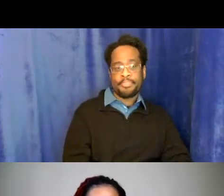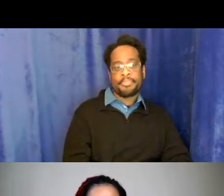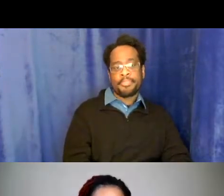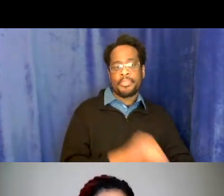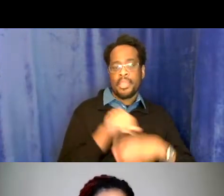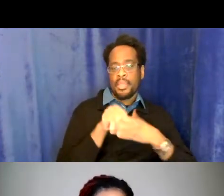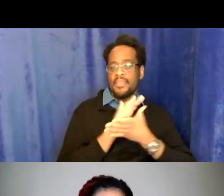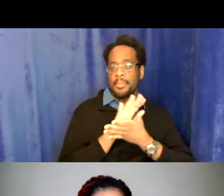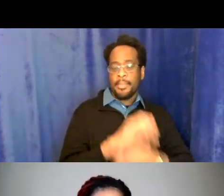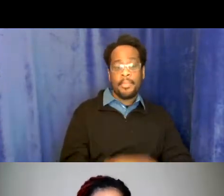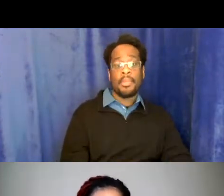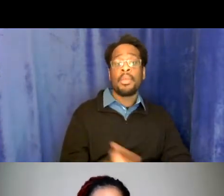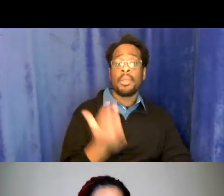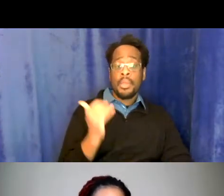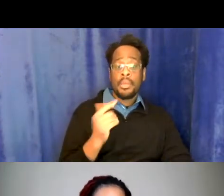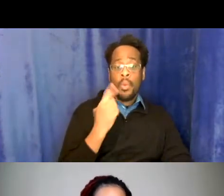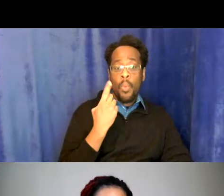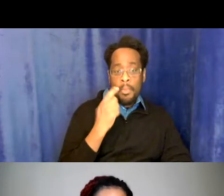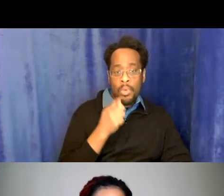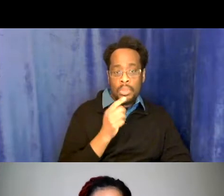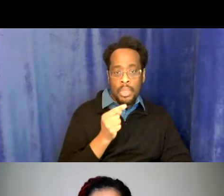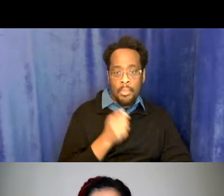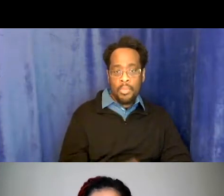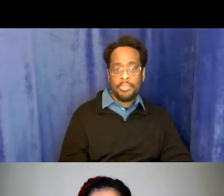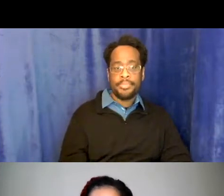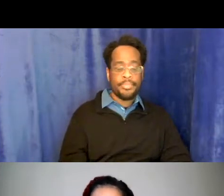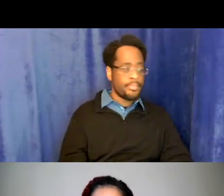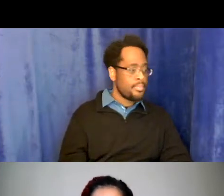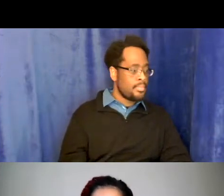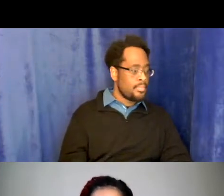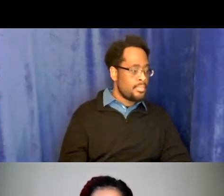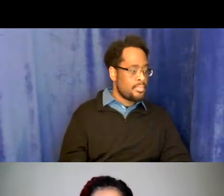into the signing space you do see more of the mouth morphemes and you've noticed that in the film.